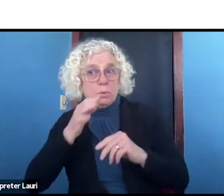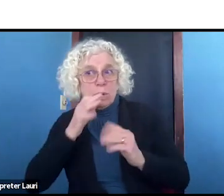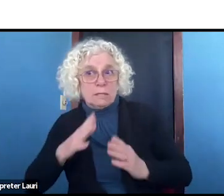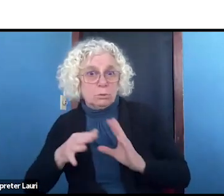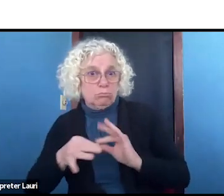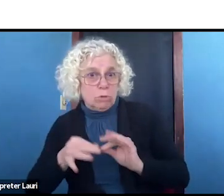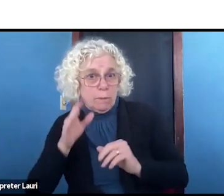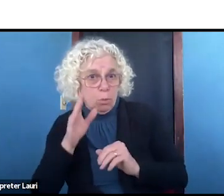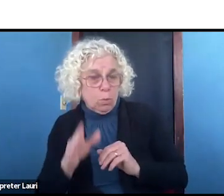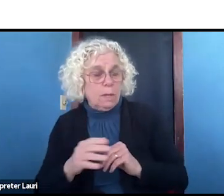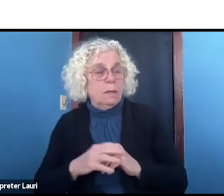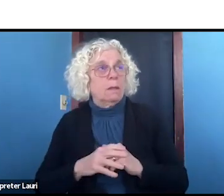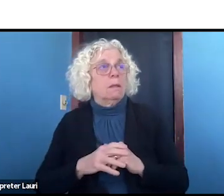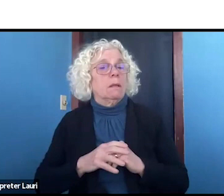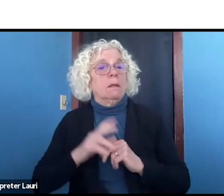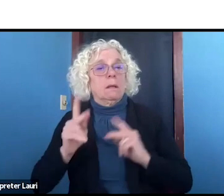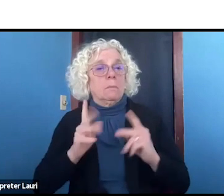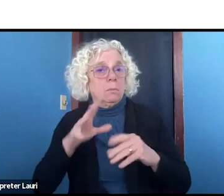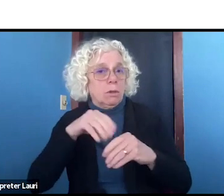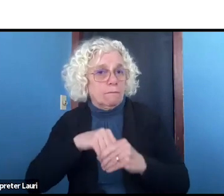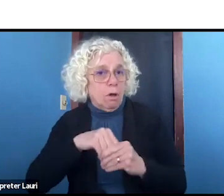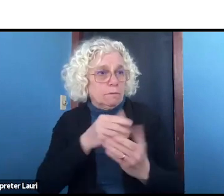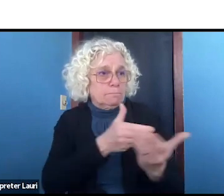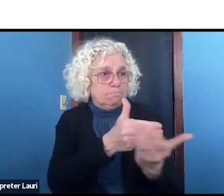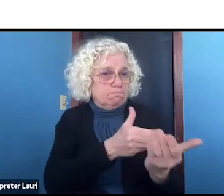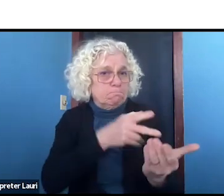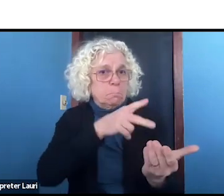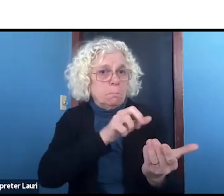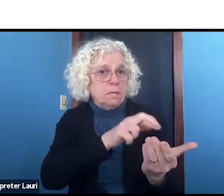to engage in peer conversations, because we know that you learn